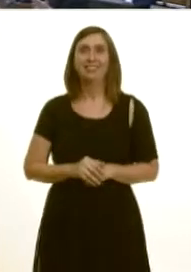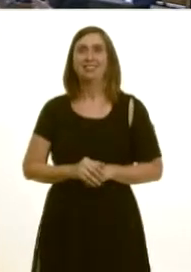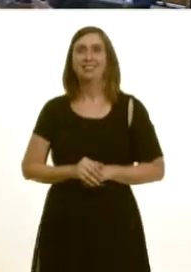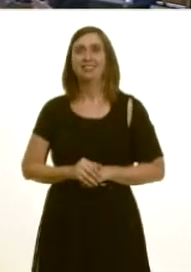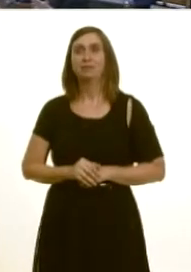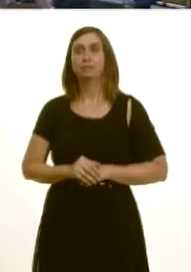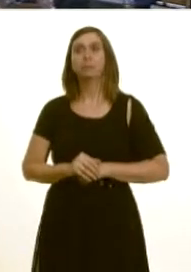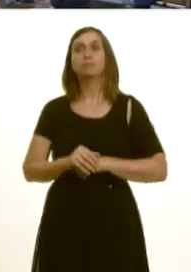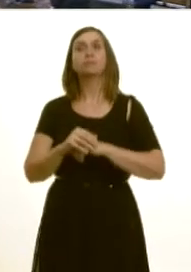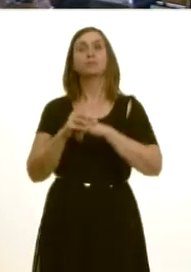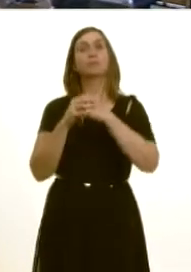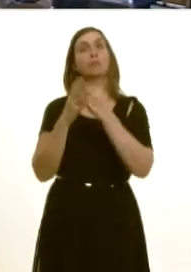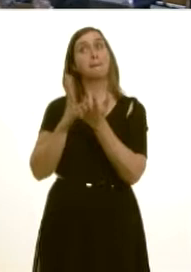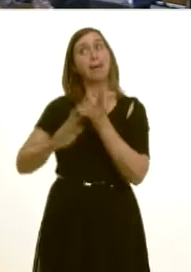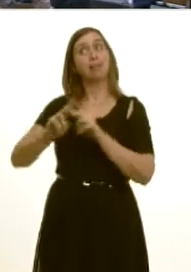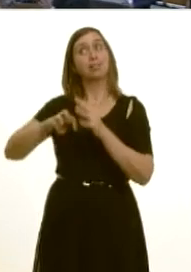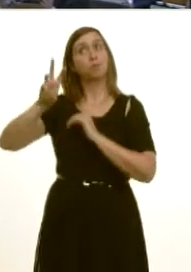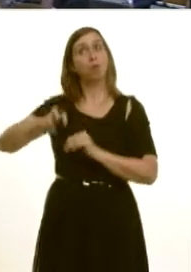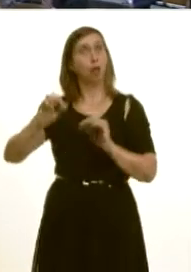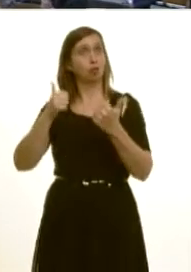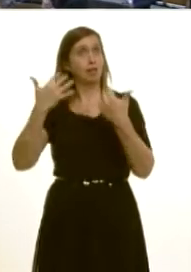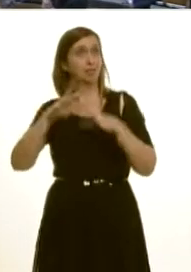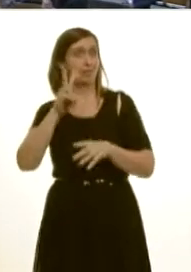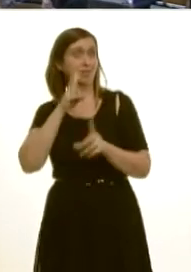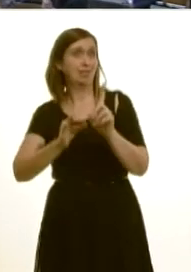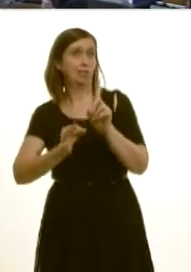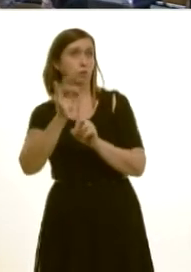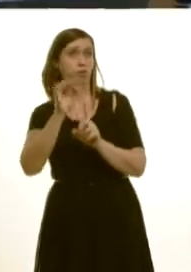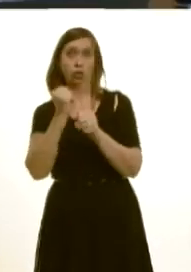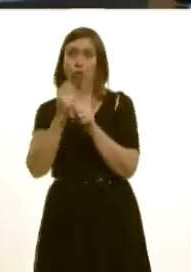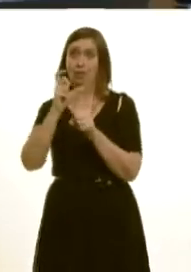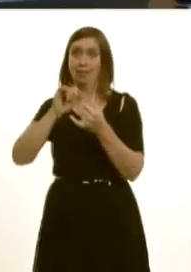The parents of Wales are already seeing improvements. We saw improvements in GCSE results in the